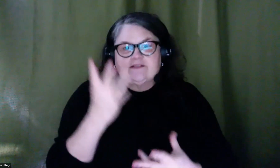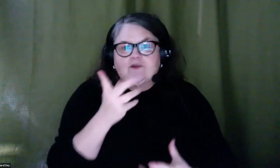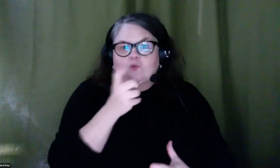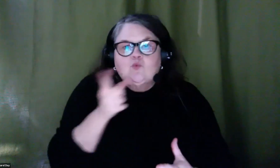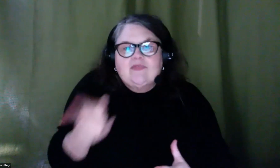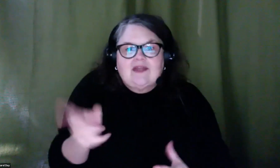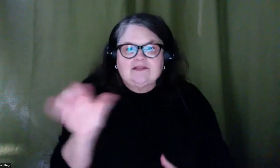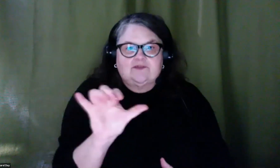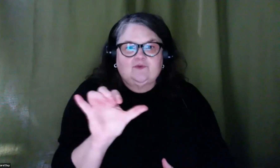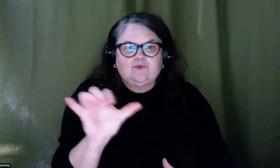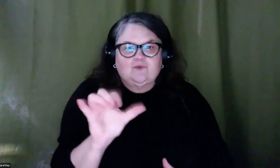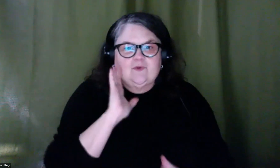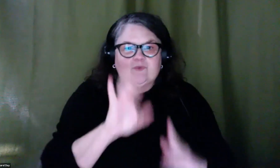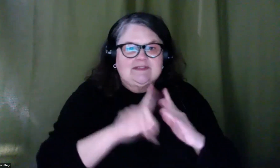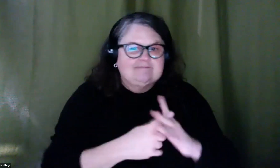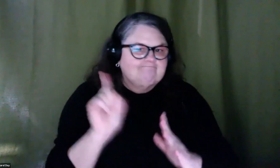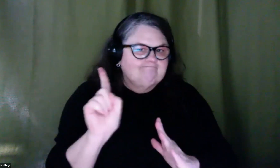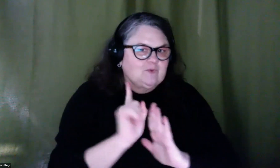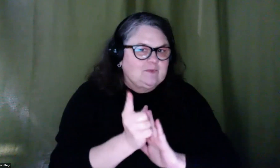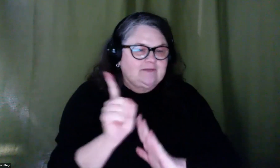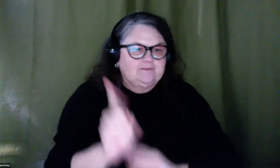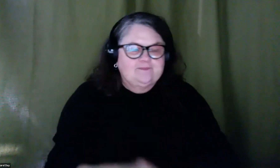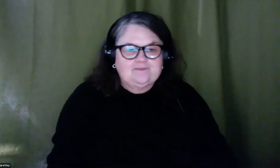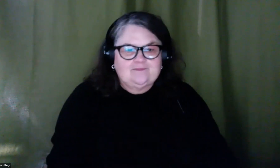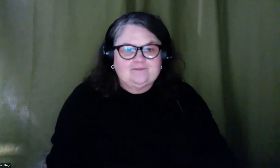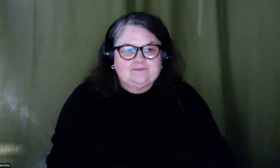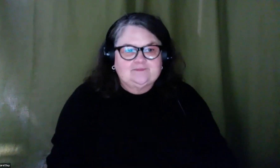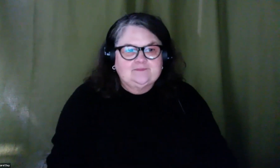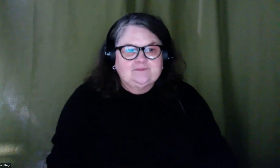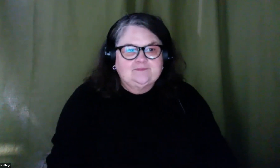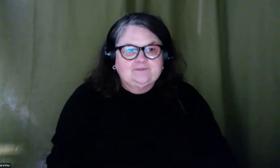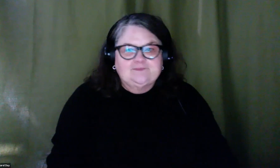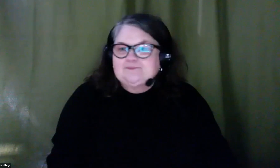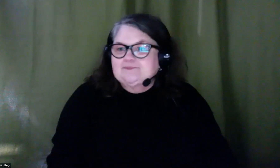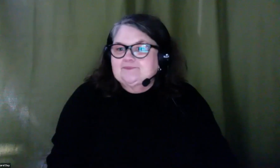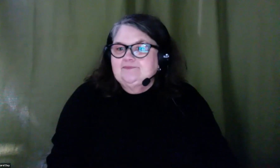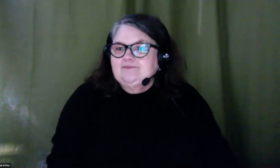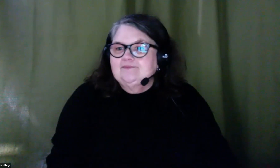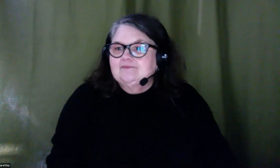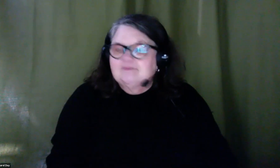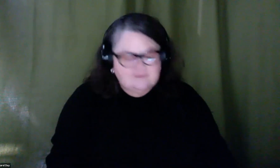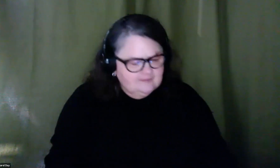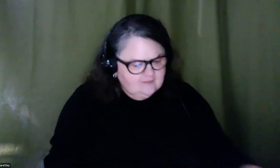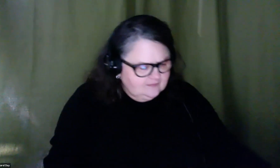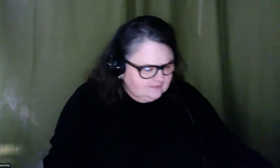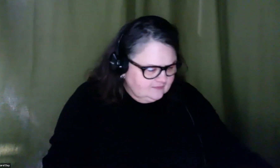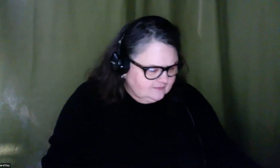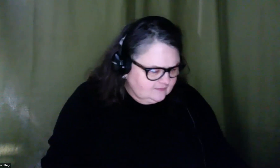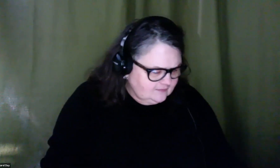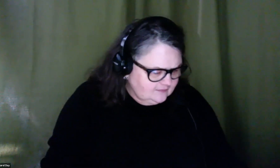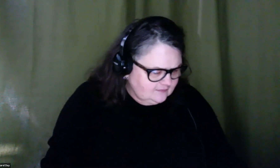know who is joining and up you represent an organization or a group, please let us know that as well. We'll get started